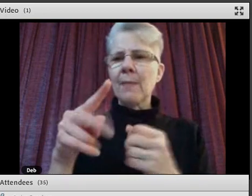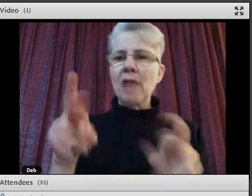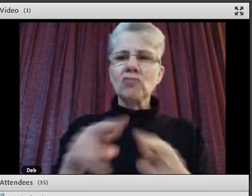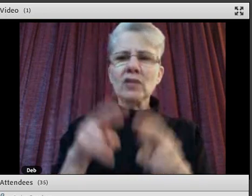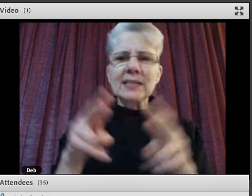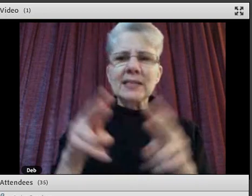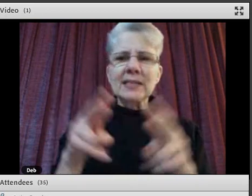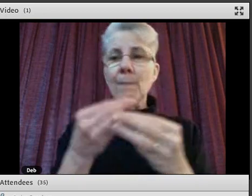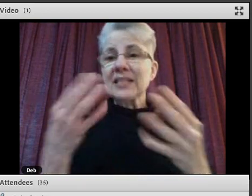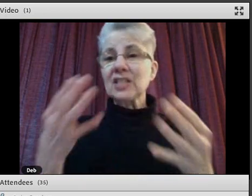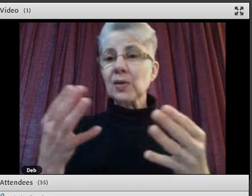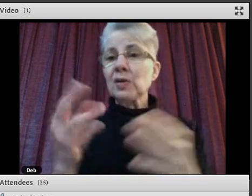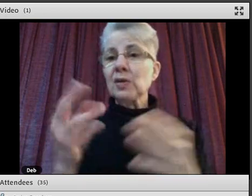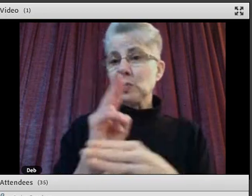or really cheap materials.